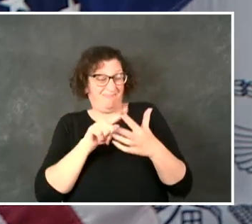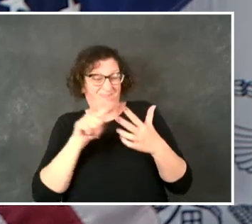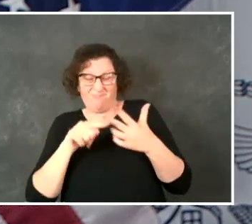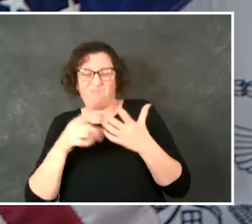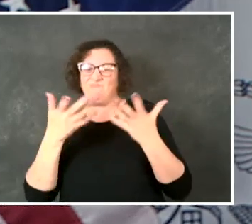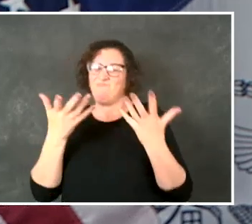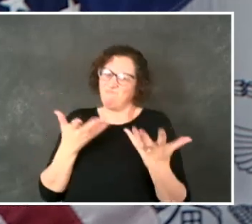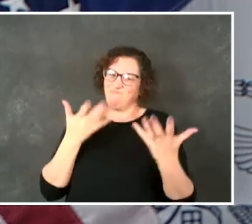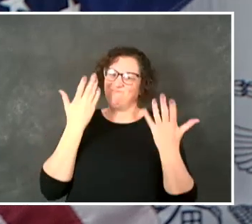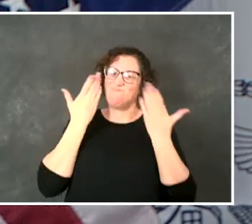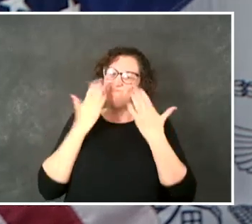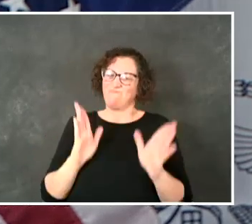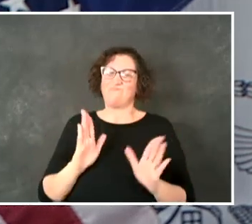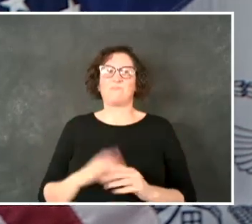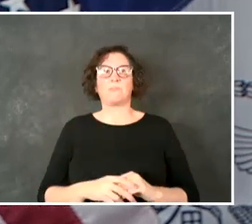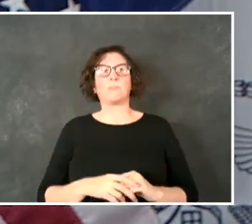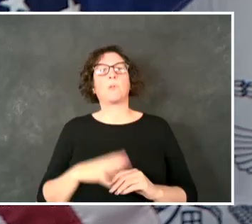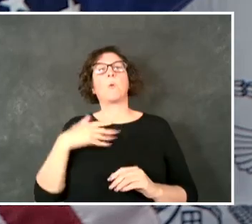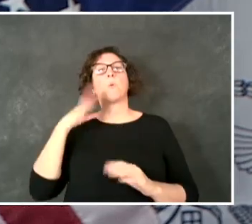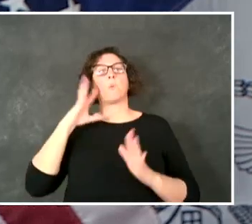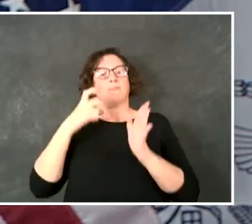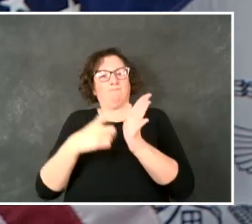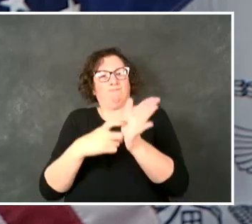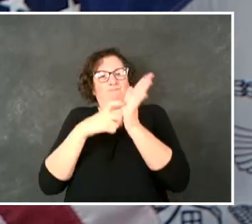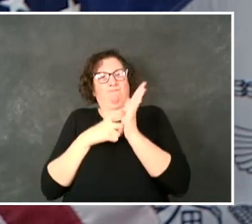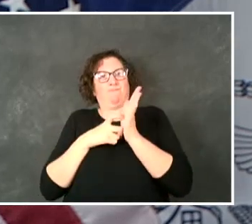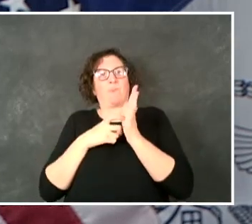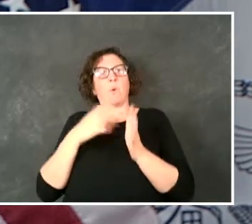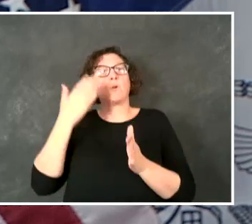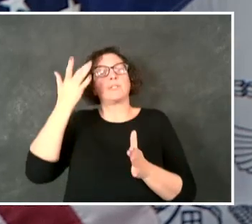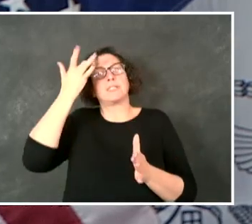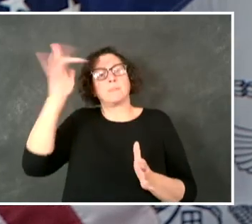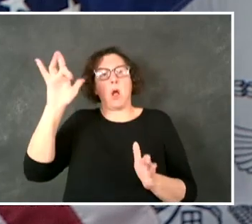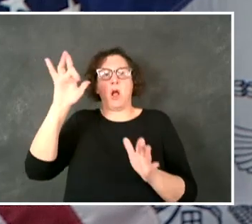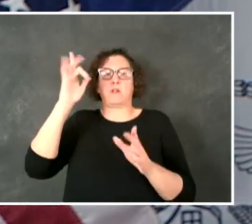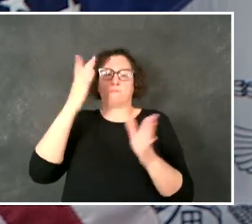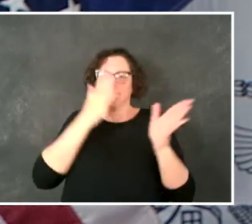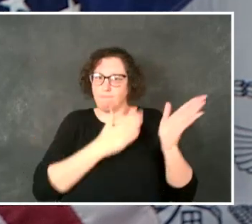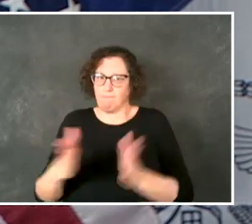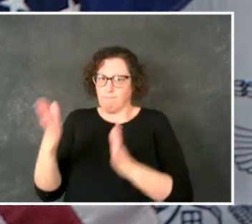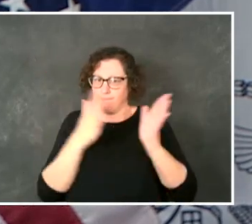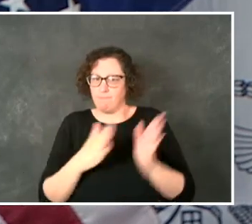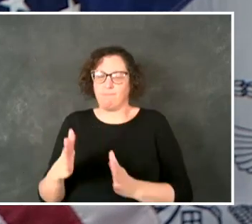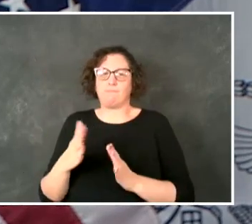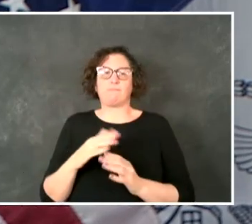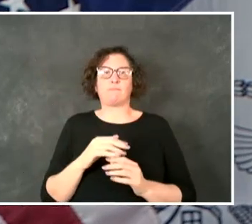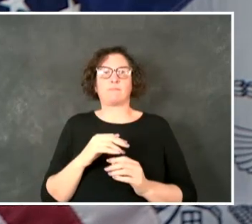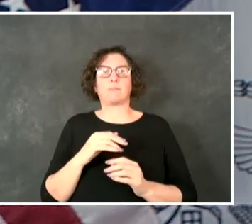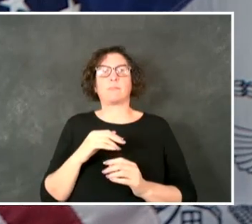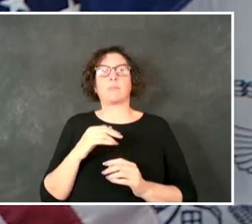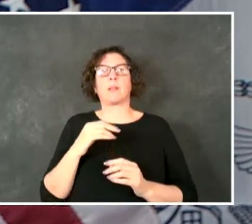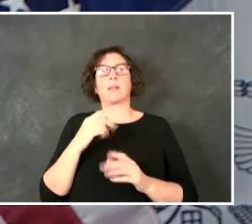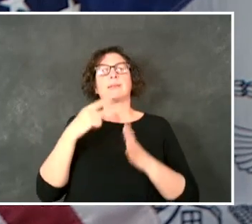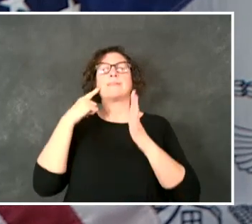ON THE INDICATOR INGOG T OHE RIGHT DIRECTION. YOU TEST THEM.